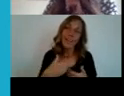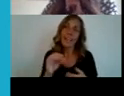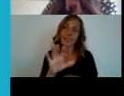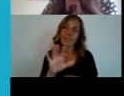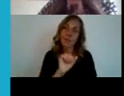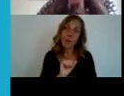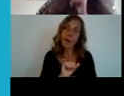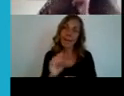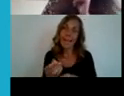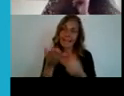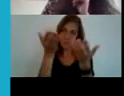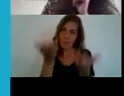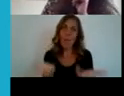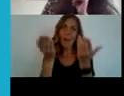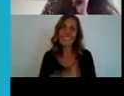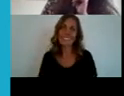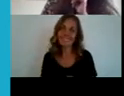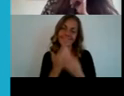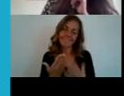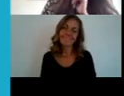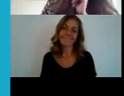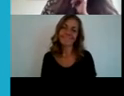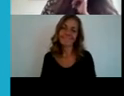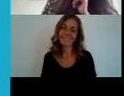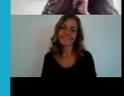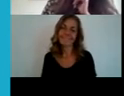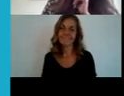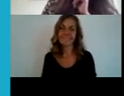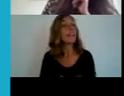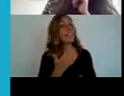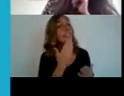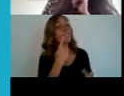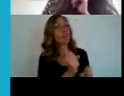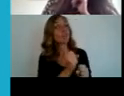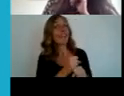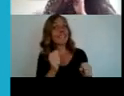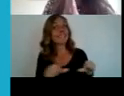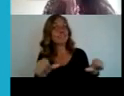Thank you. Thanks for creating this space for us. Thank you so much, everybody. Thank you.